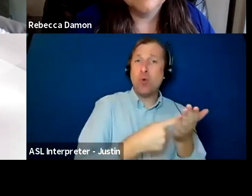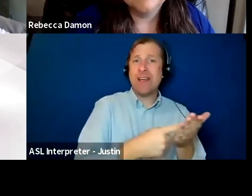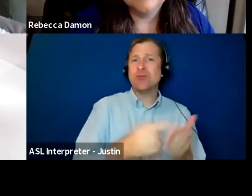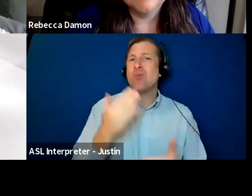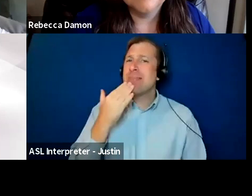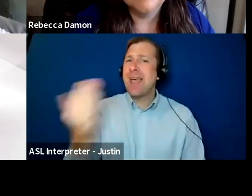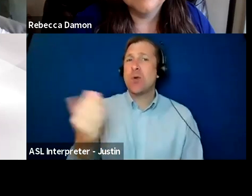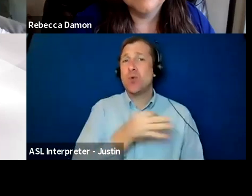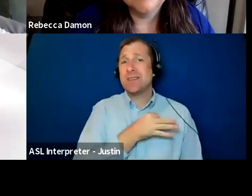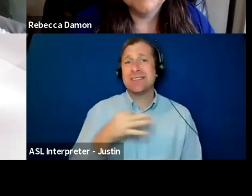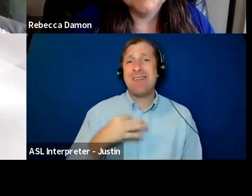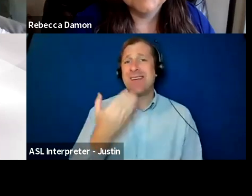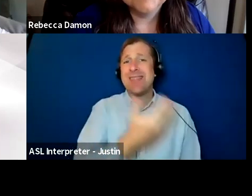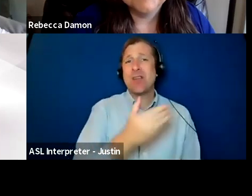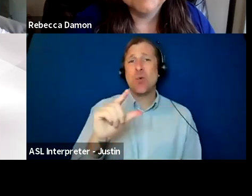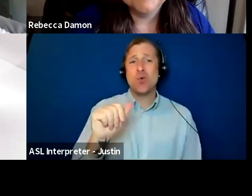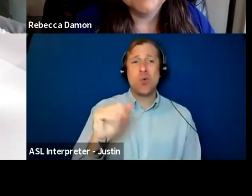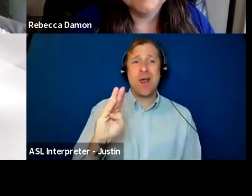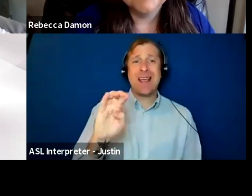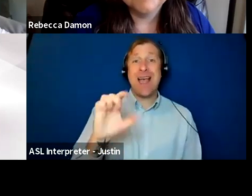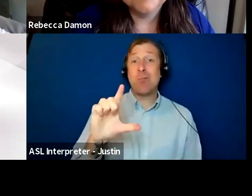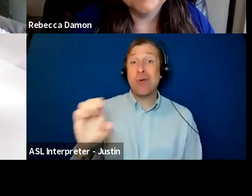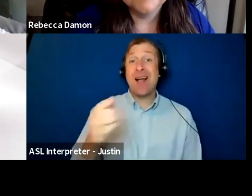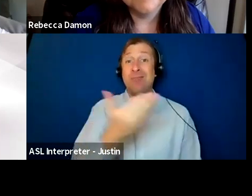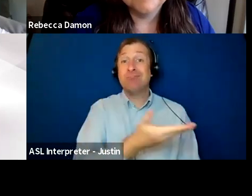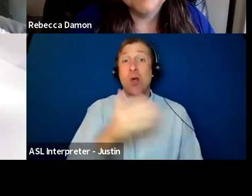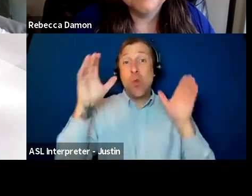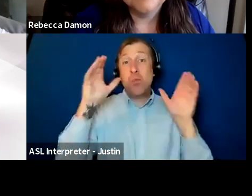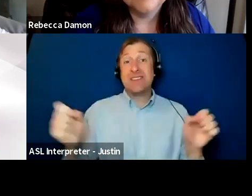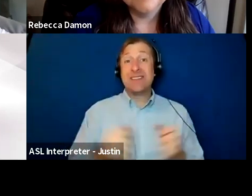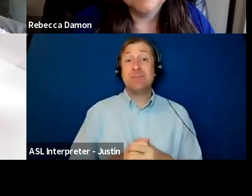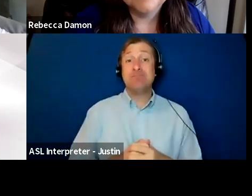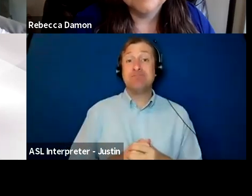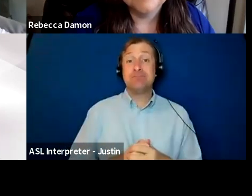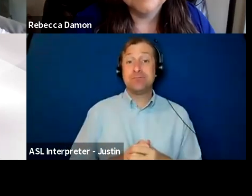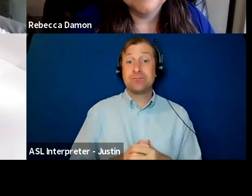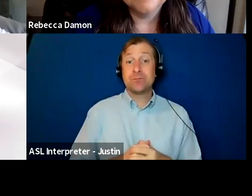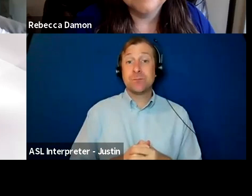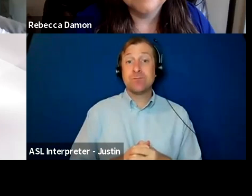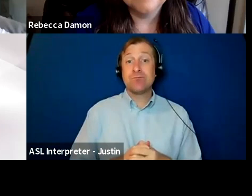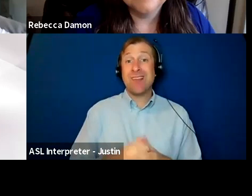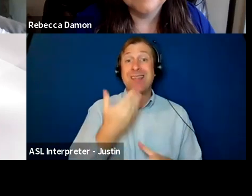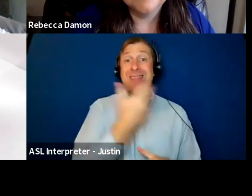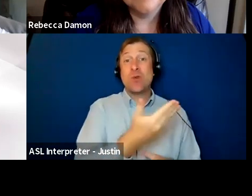to Gabrielle, as president and the Blue Ribbon Commission that you had put together that was at the ready